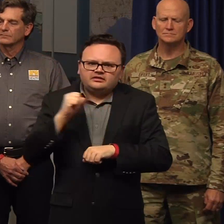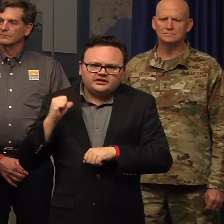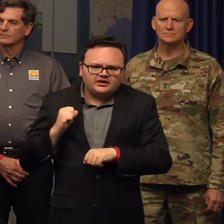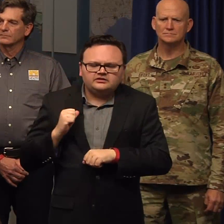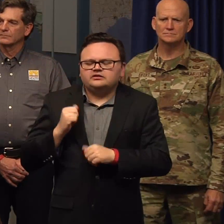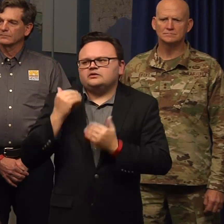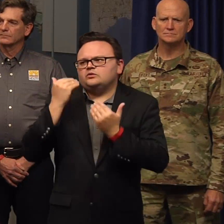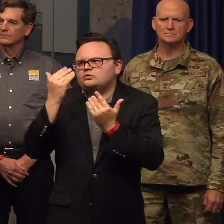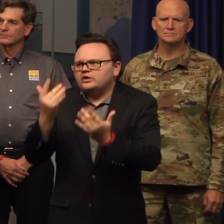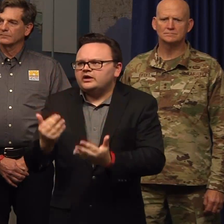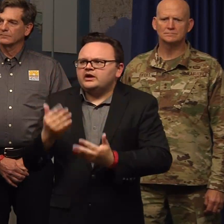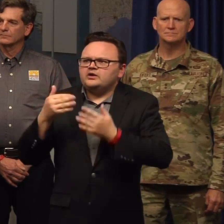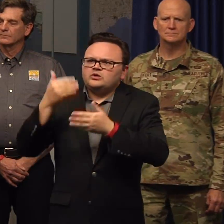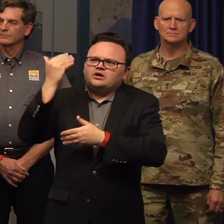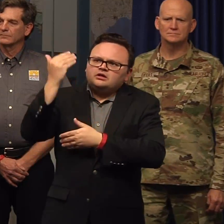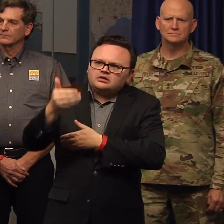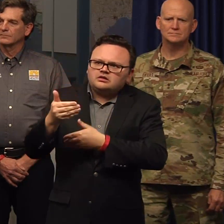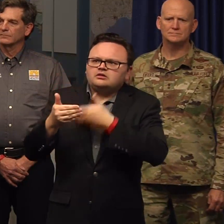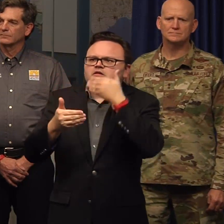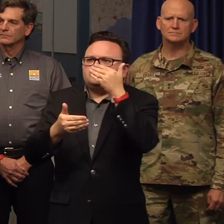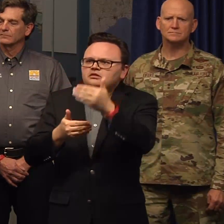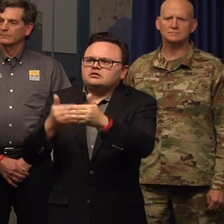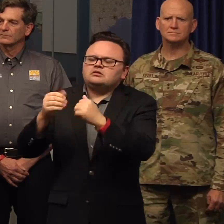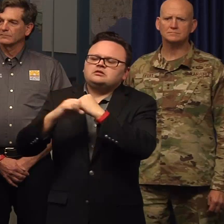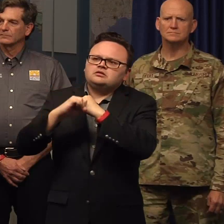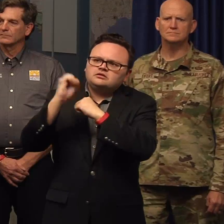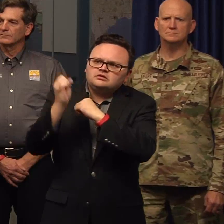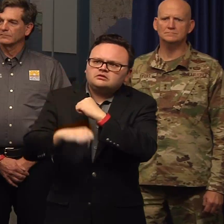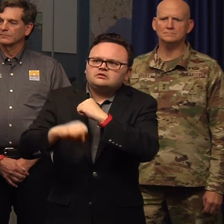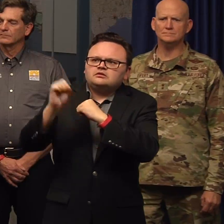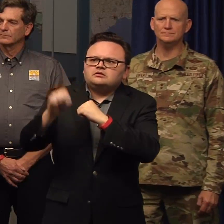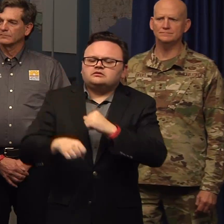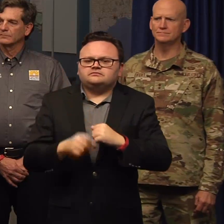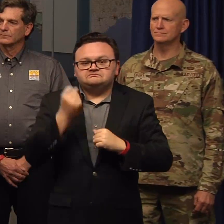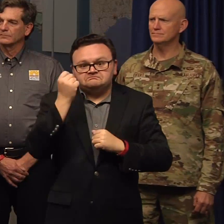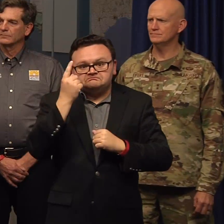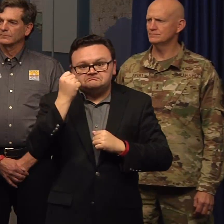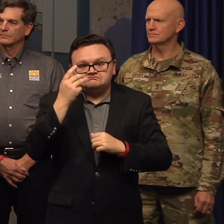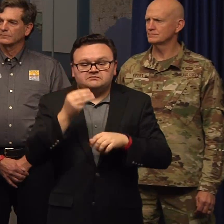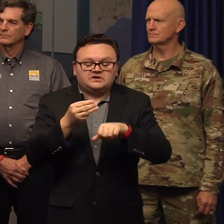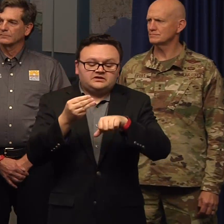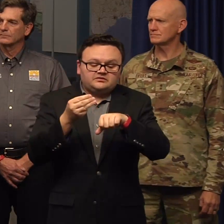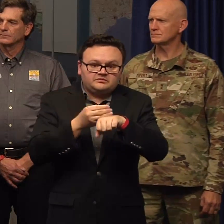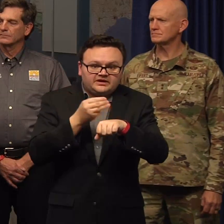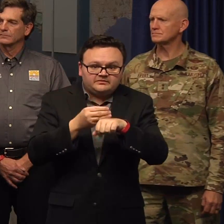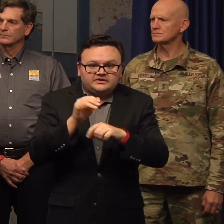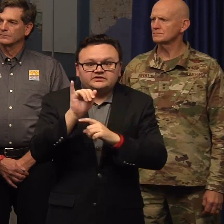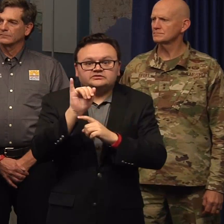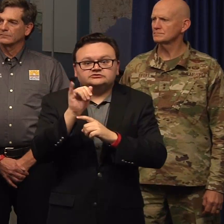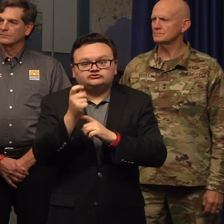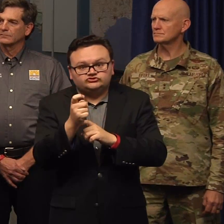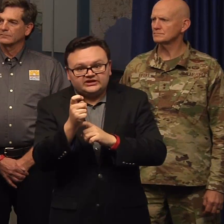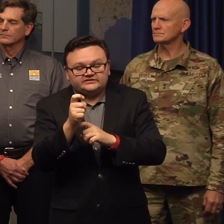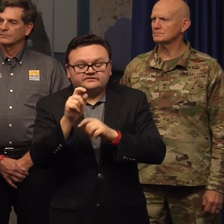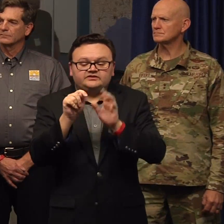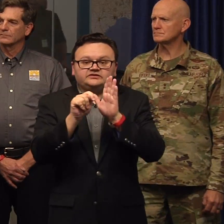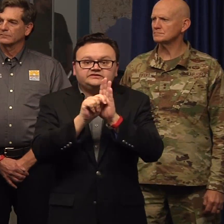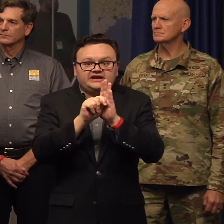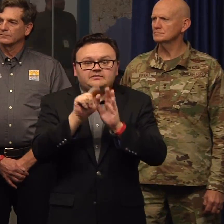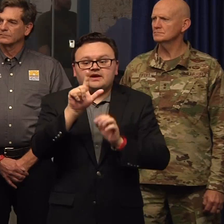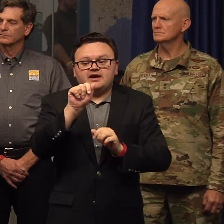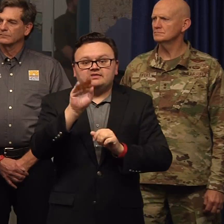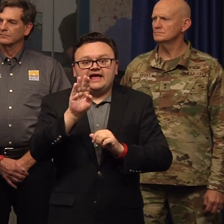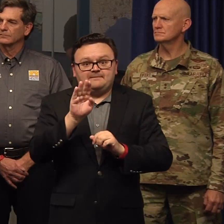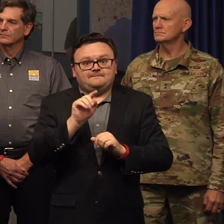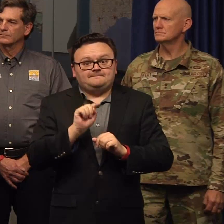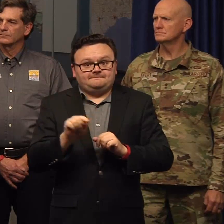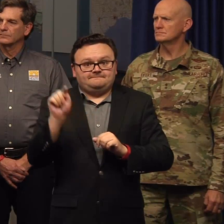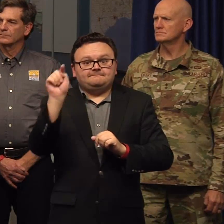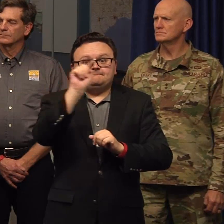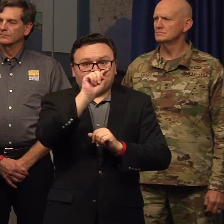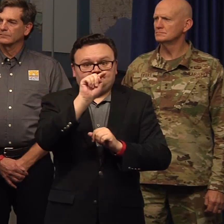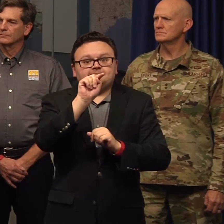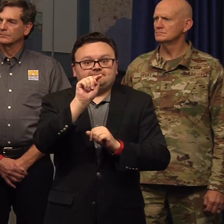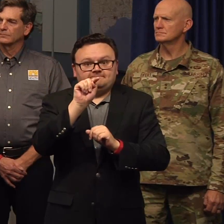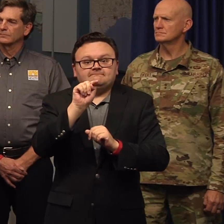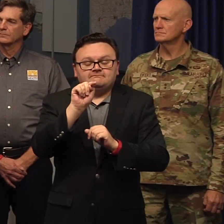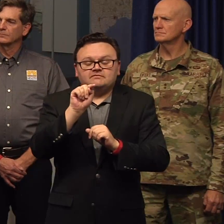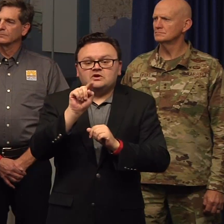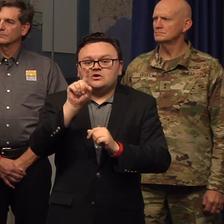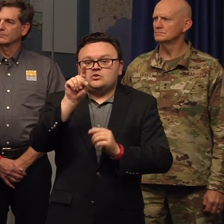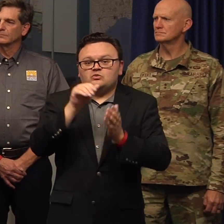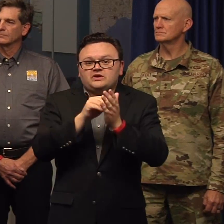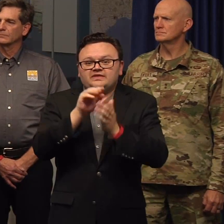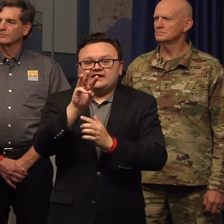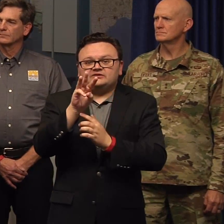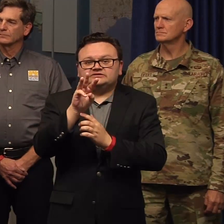THAT WAS TESTED, THE SAMPLE HAD